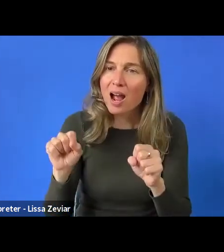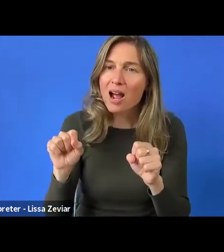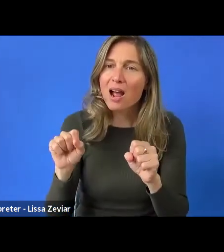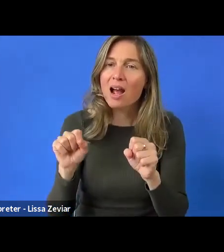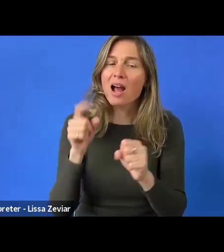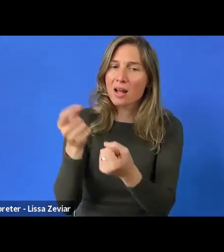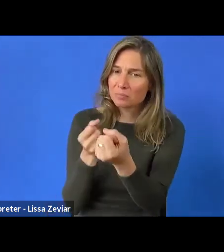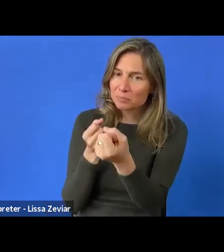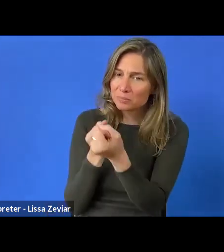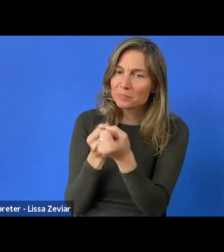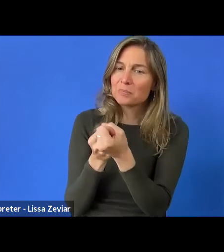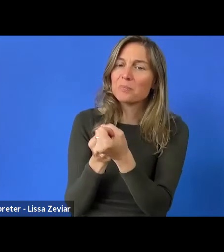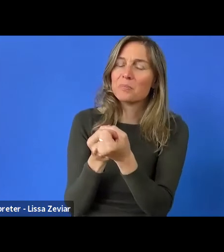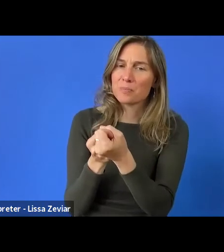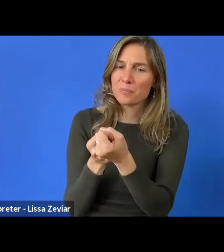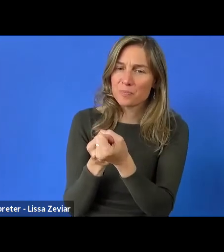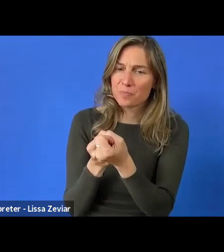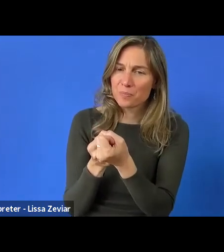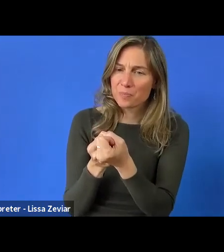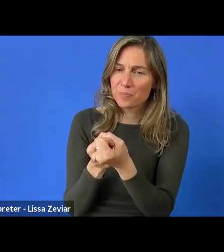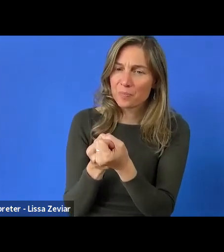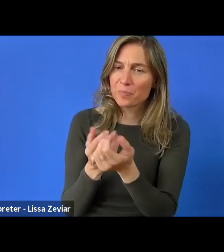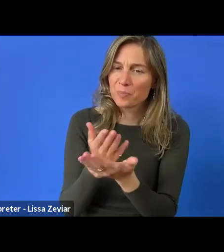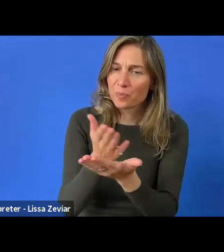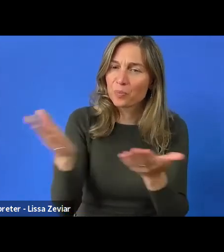so it can reach the human rights system of the United Nations